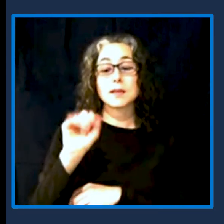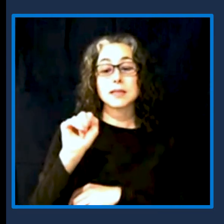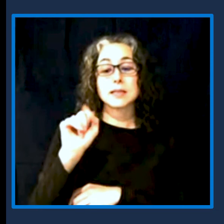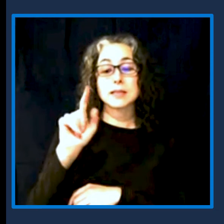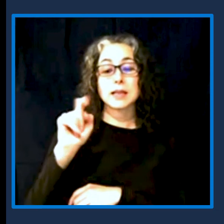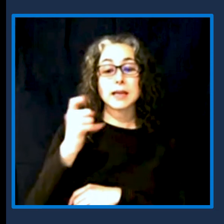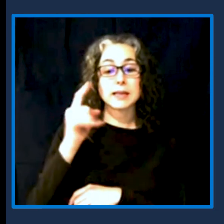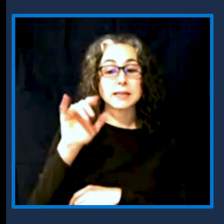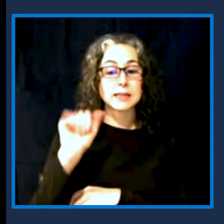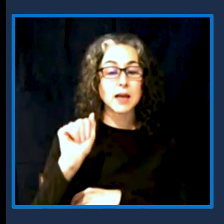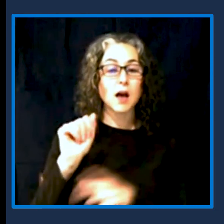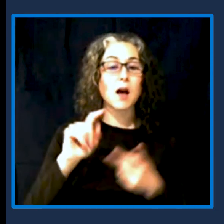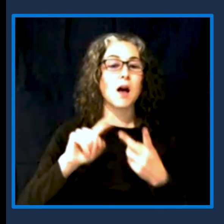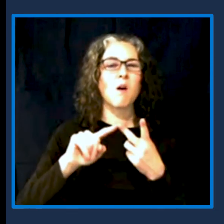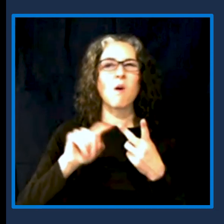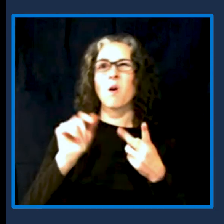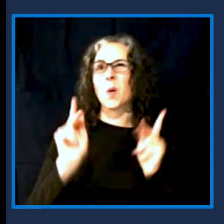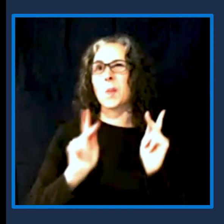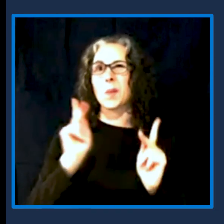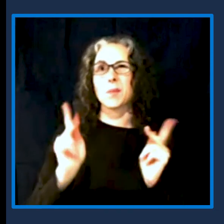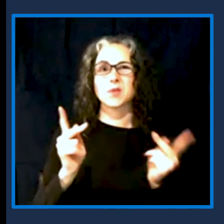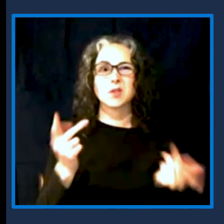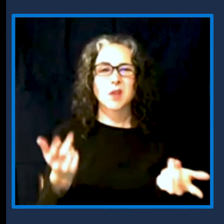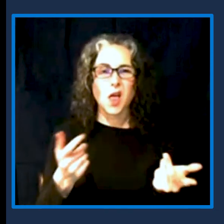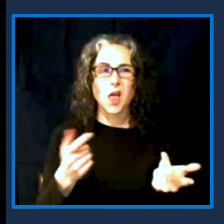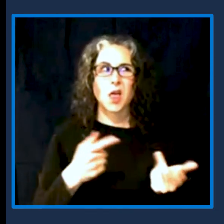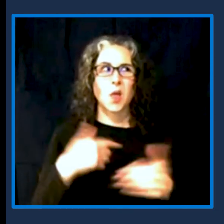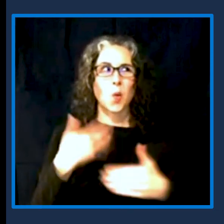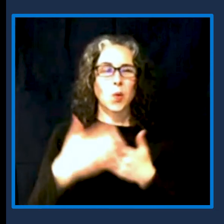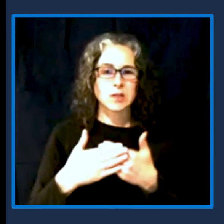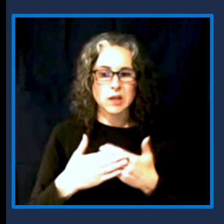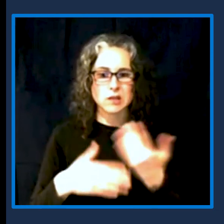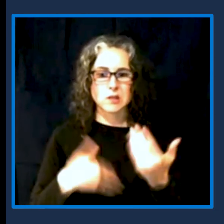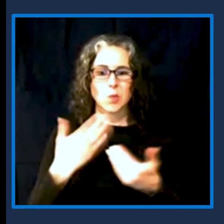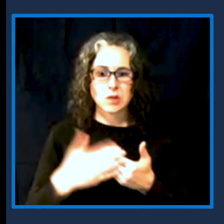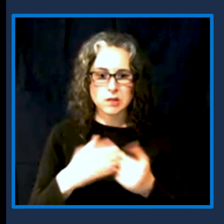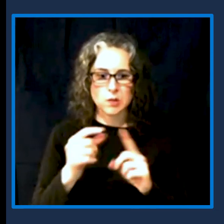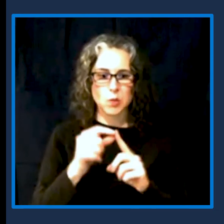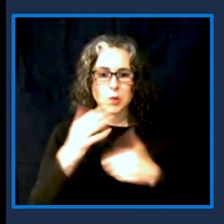people who are having trouble figuring out what word they want to type next and you can